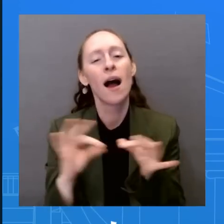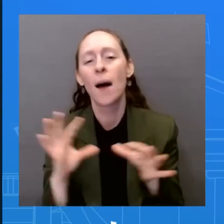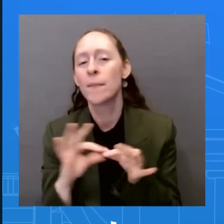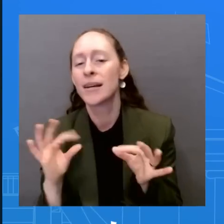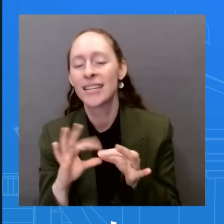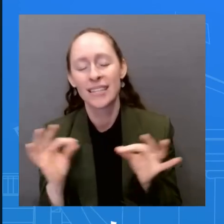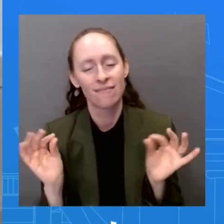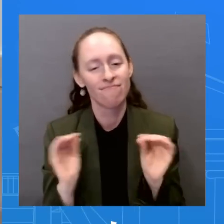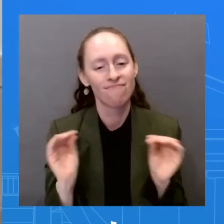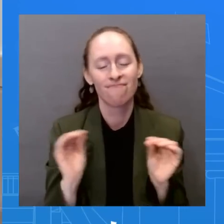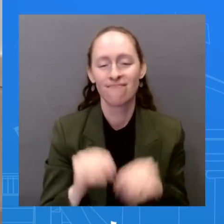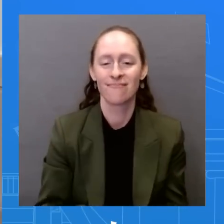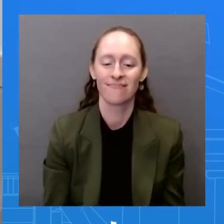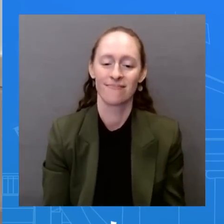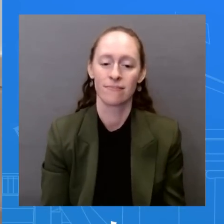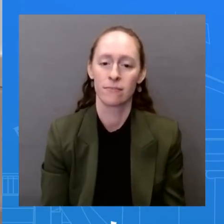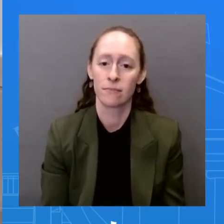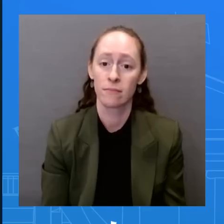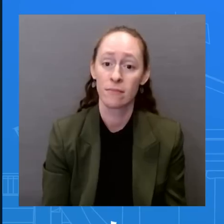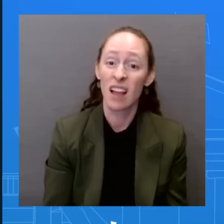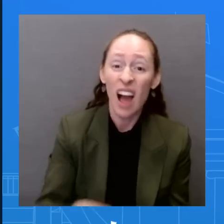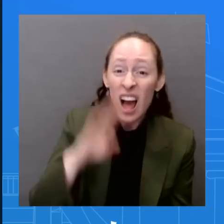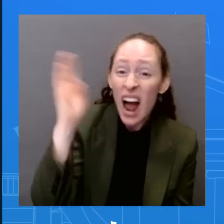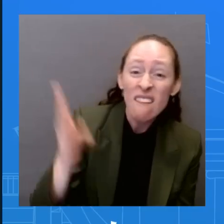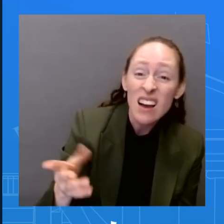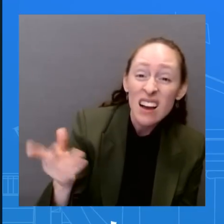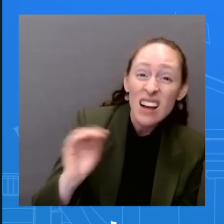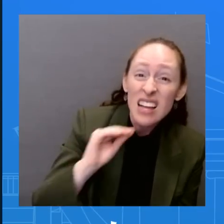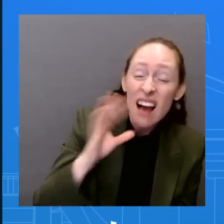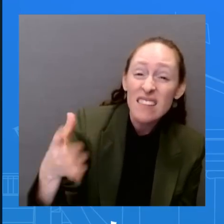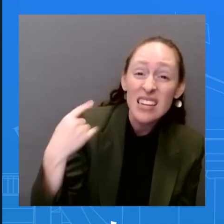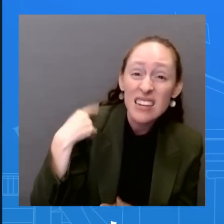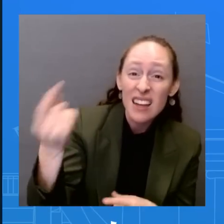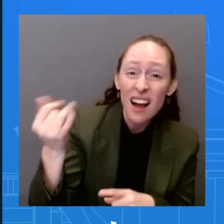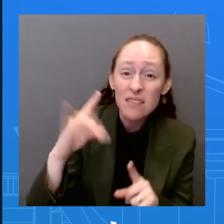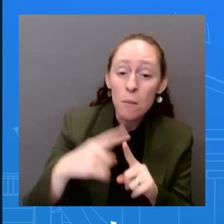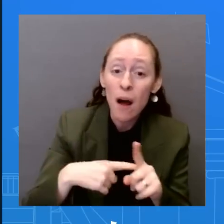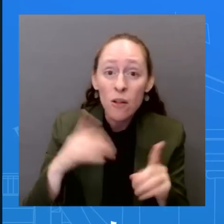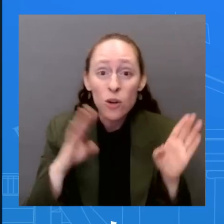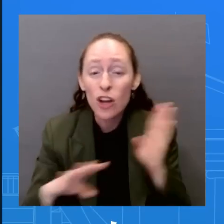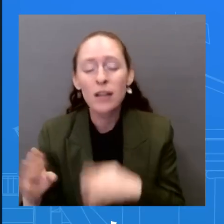Ms. Jean-Pierre: We don't have -- we don't have any calls to read out at this time. The Press: Okay. Thank you. Ms. Jean-Pierre: Let me go jump around. Go ahead.